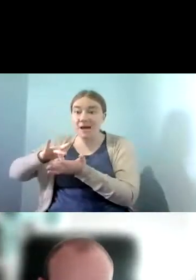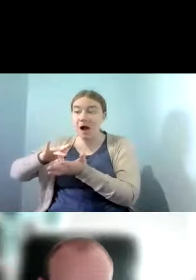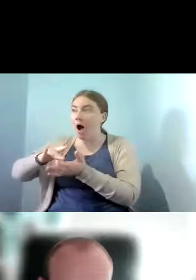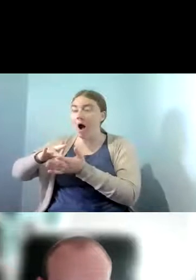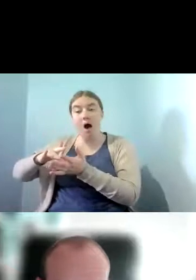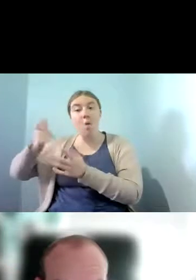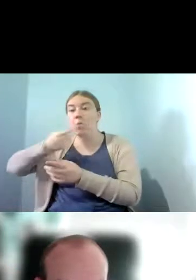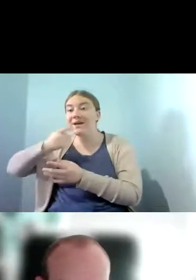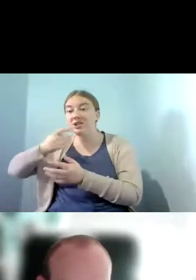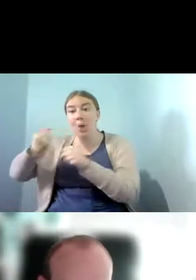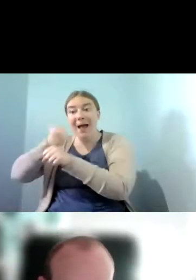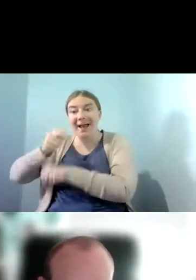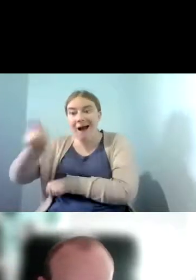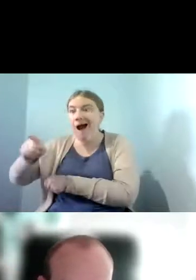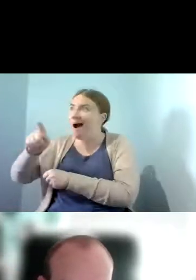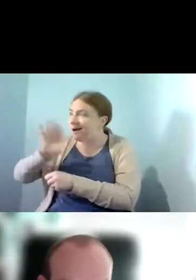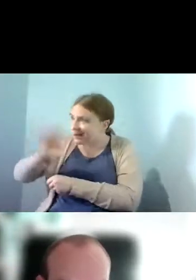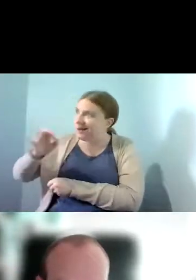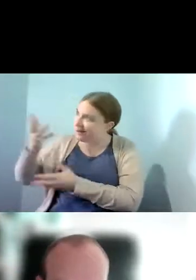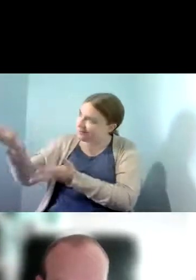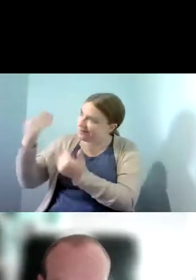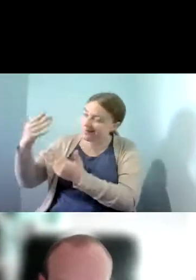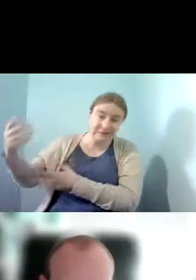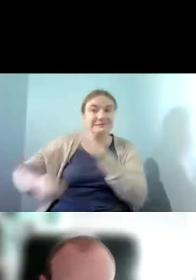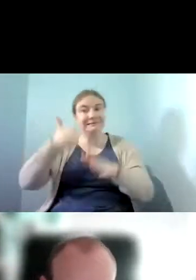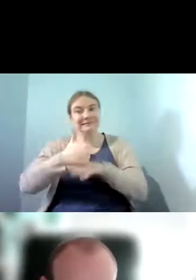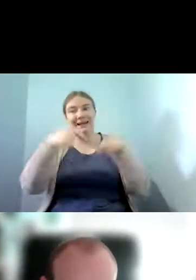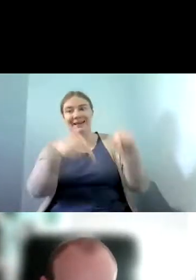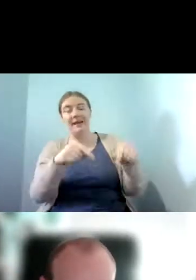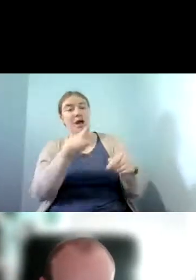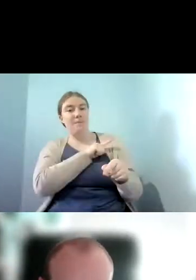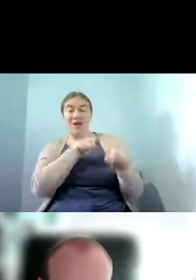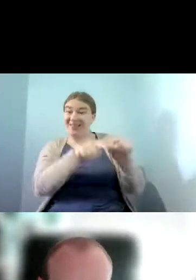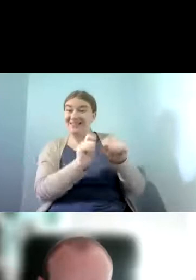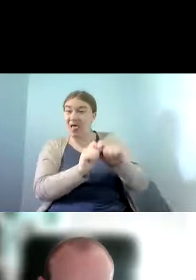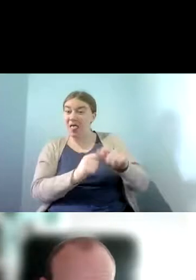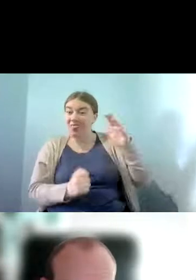the largest size that can be manufactured in the uk in one piece the window is constructed from